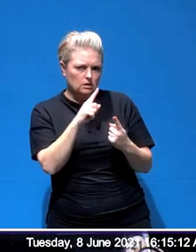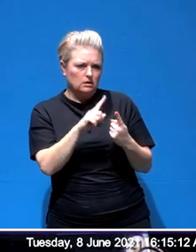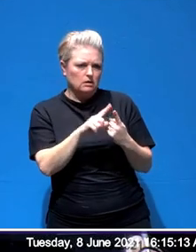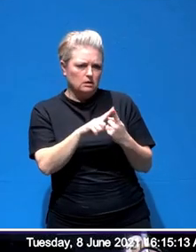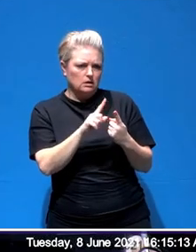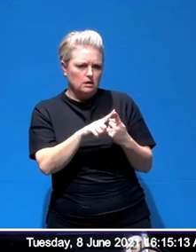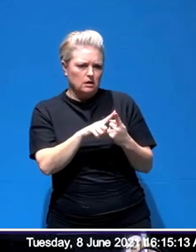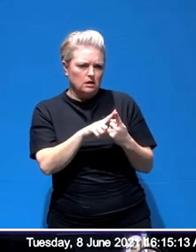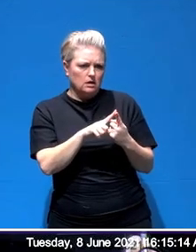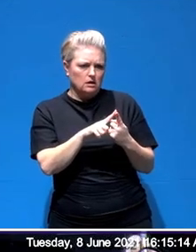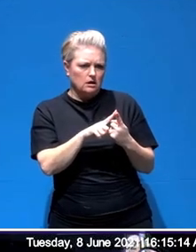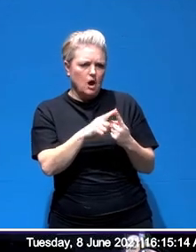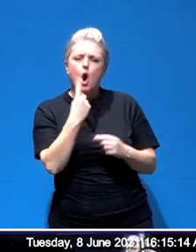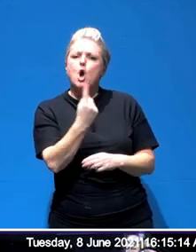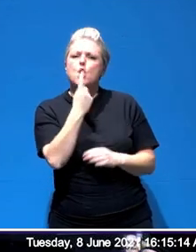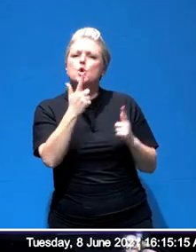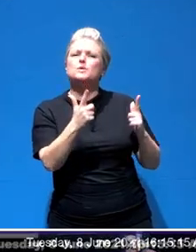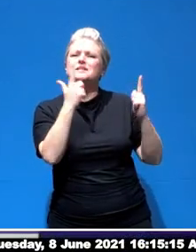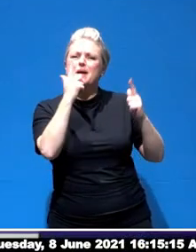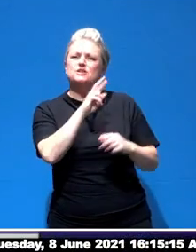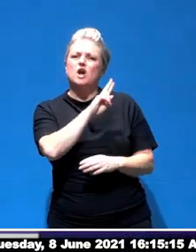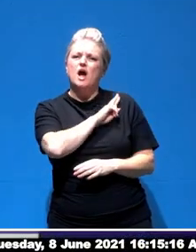I'm sorry, I'm not sure I understand that.